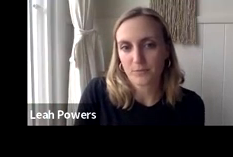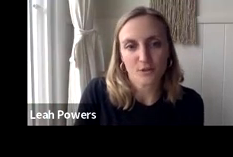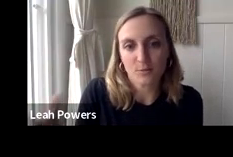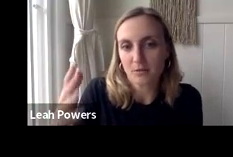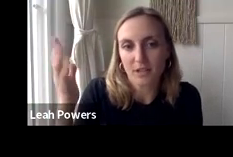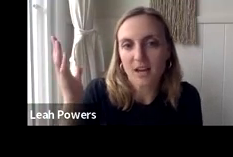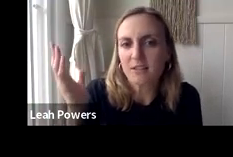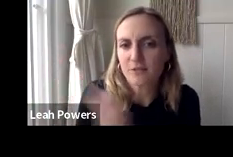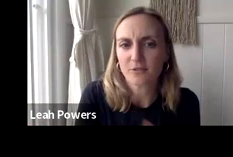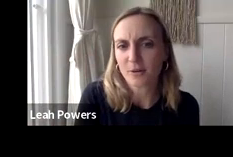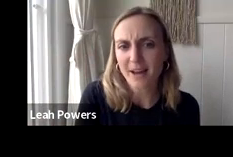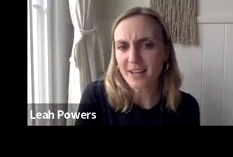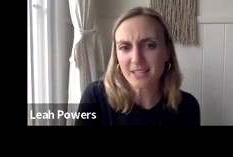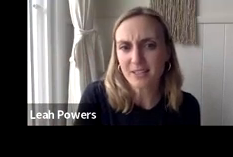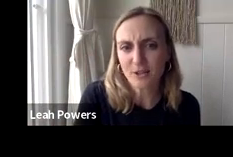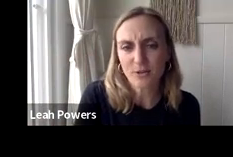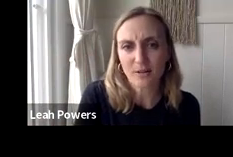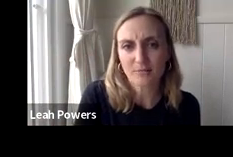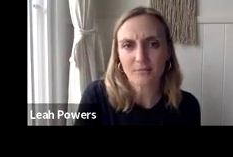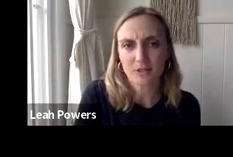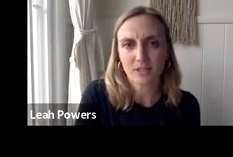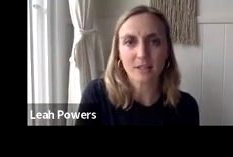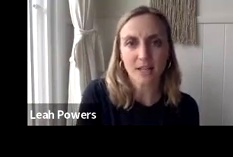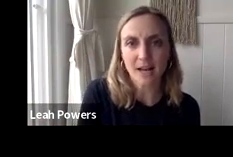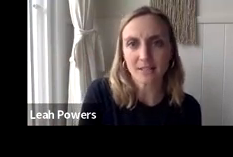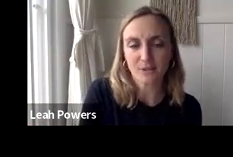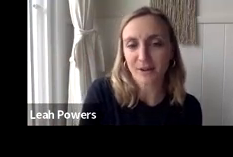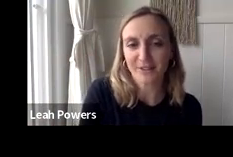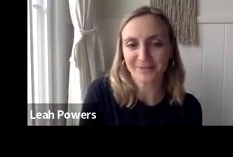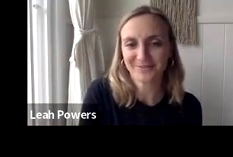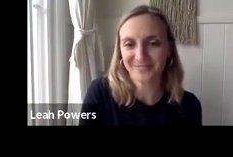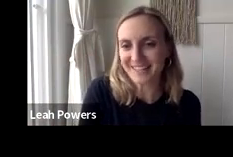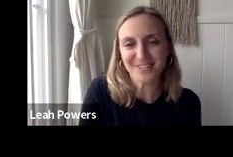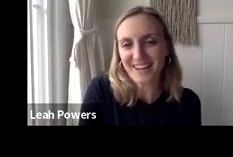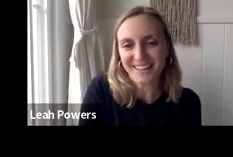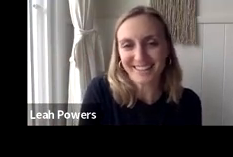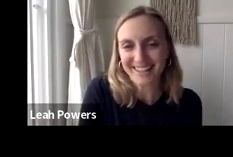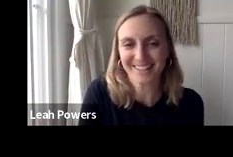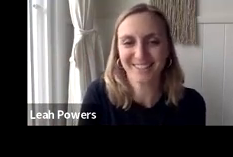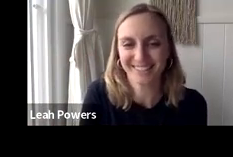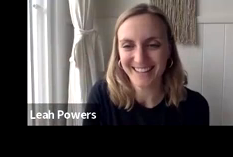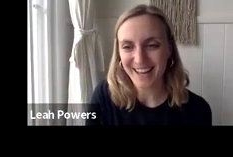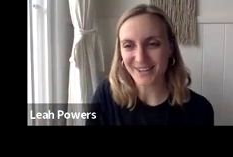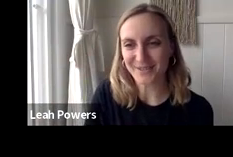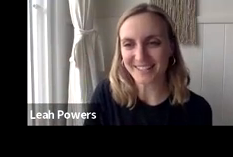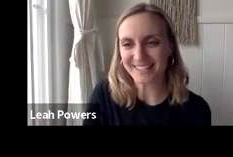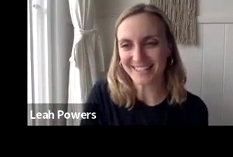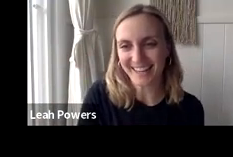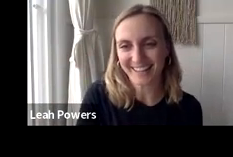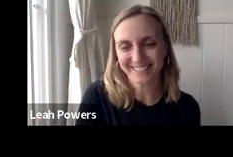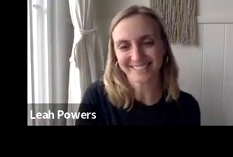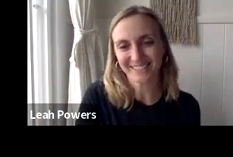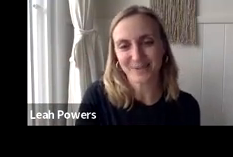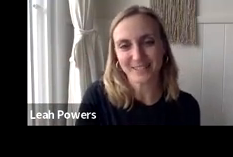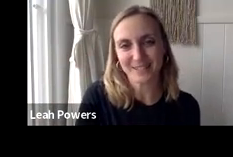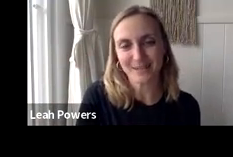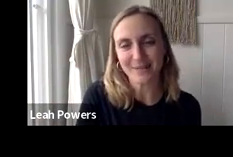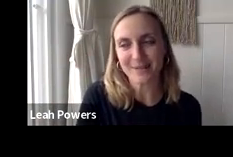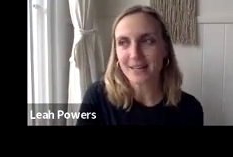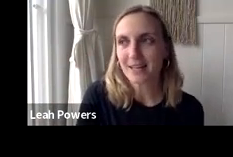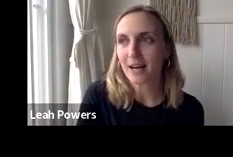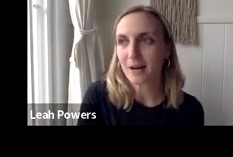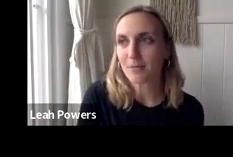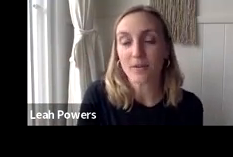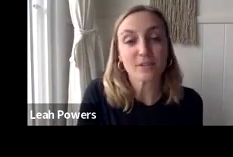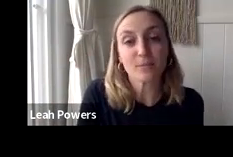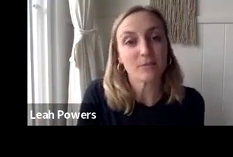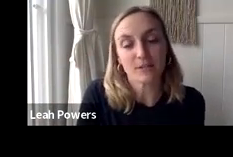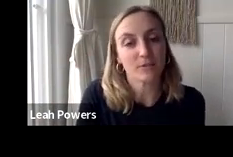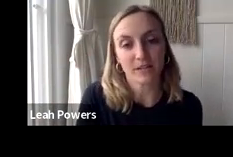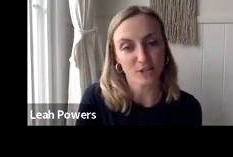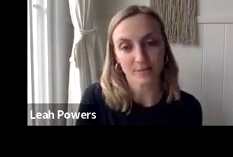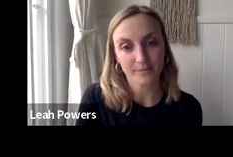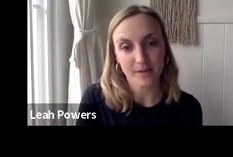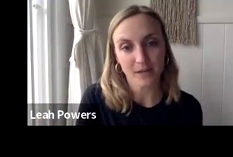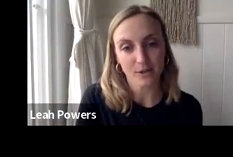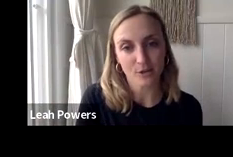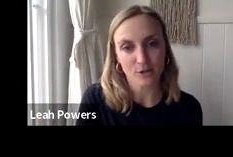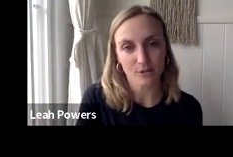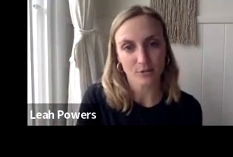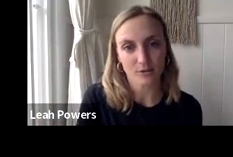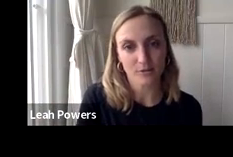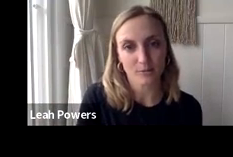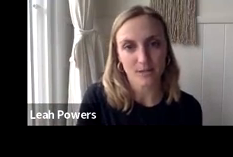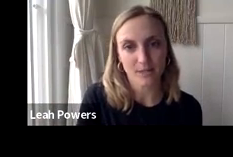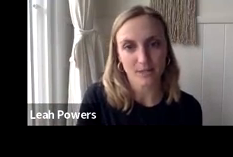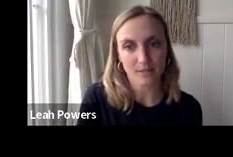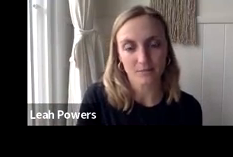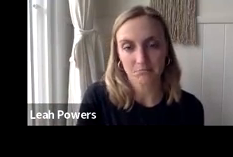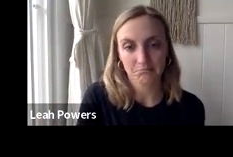Leah: This could be really any format, you know. Just in class. If you have a nice chatty class who wants to say, you know, wants to speak up, or this could be written reflection, and they could just sort of respond to these